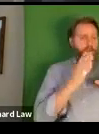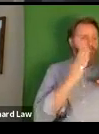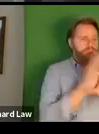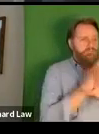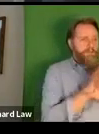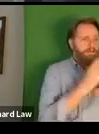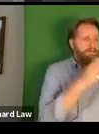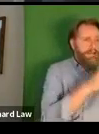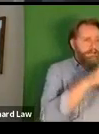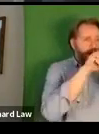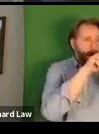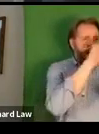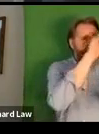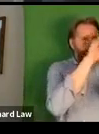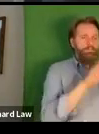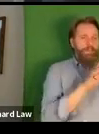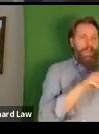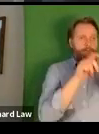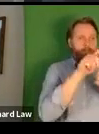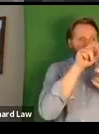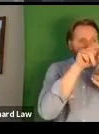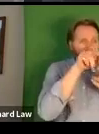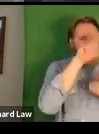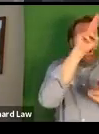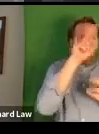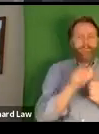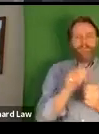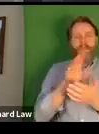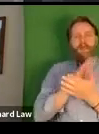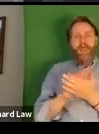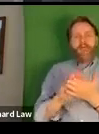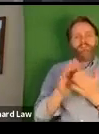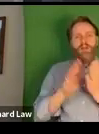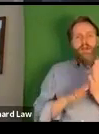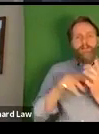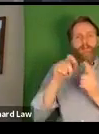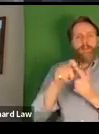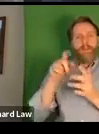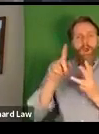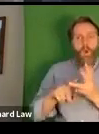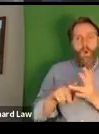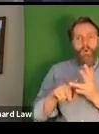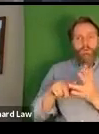the most disgraceful treatment and the reason that they do it is ultimately